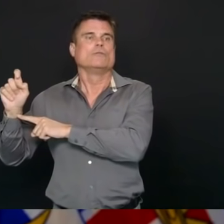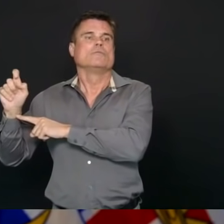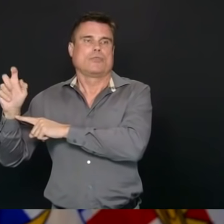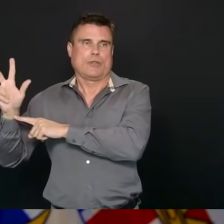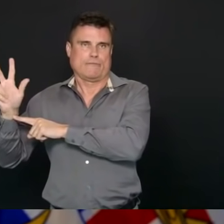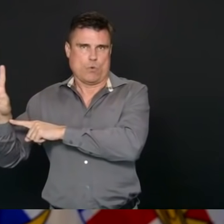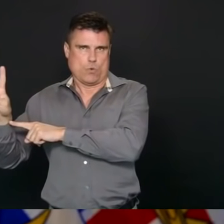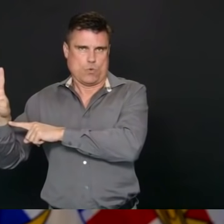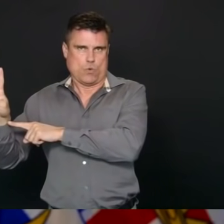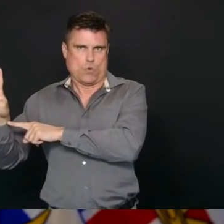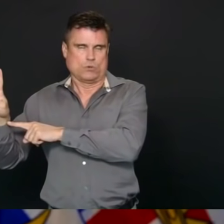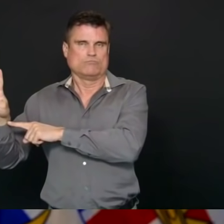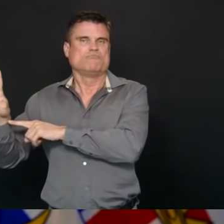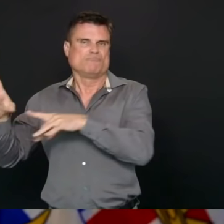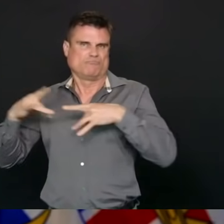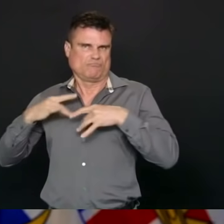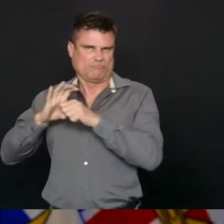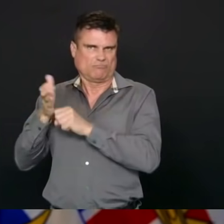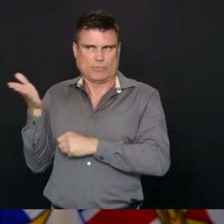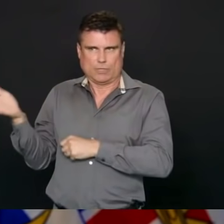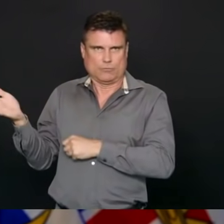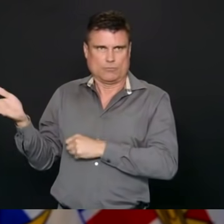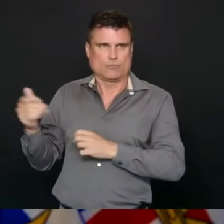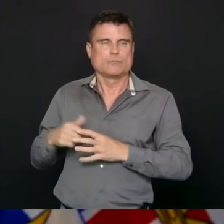with Carl Lake in Alberta.